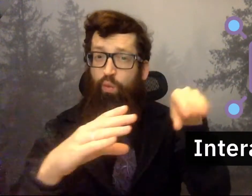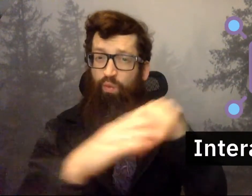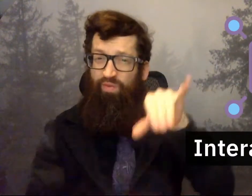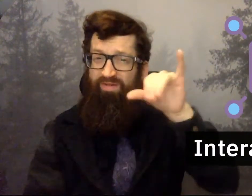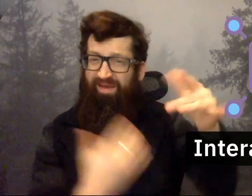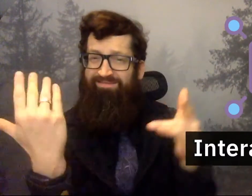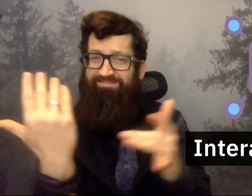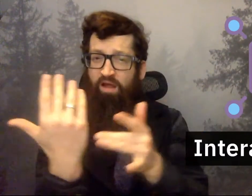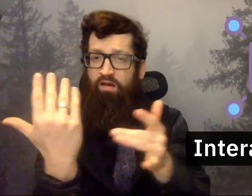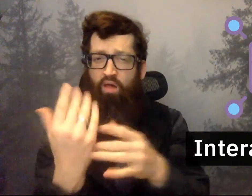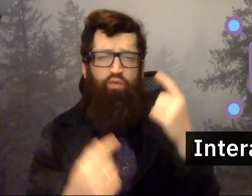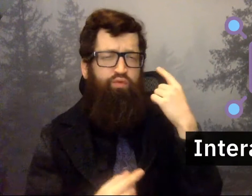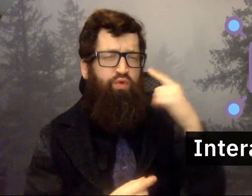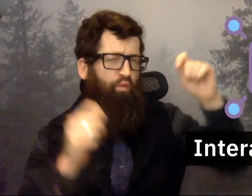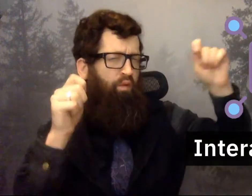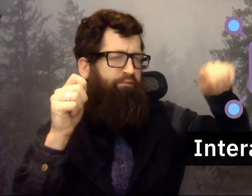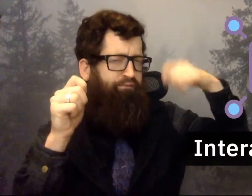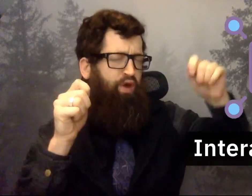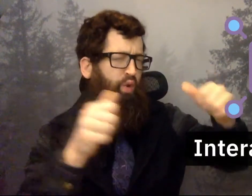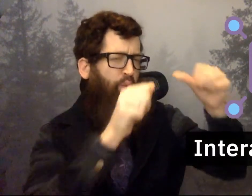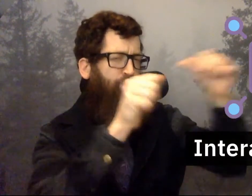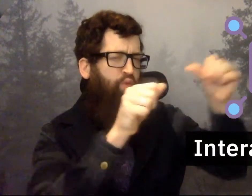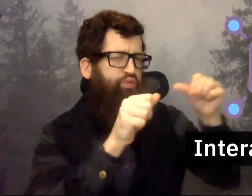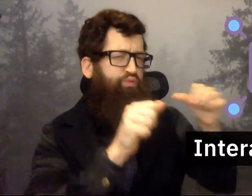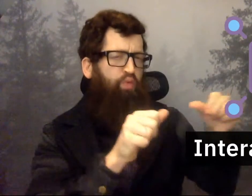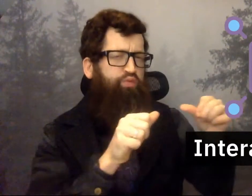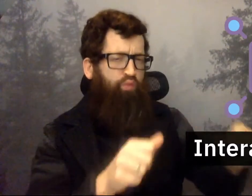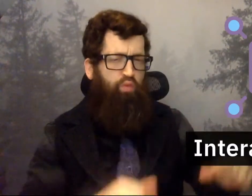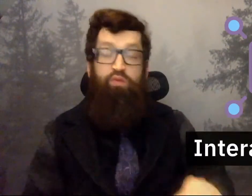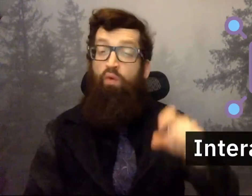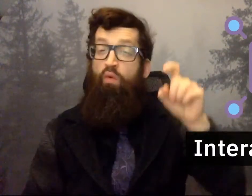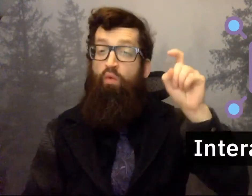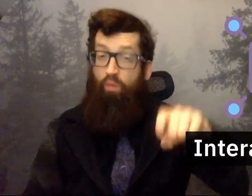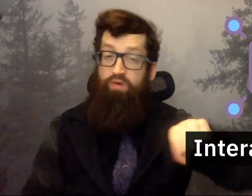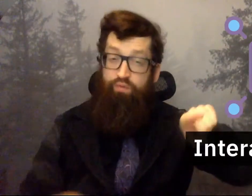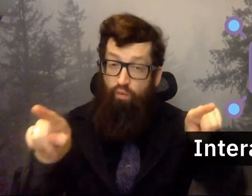If the technology allows for video posting, then you must also have the necessary tech support